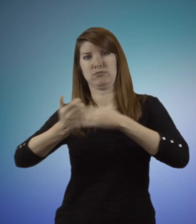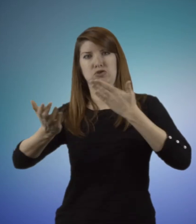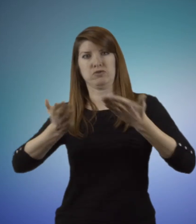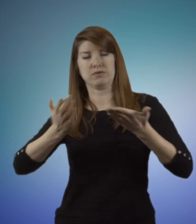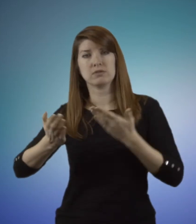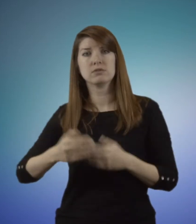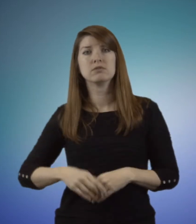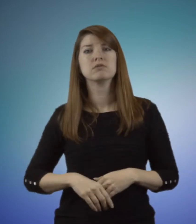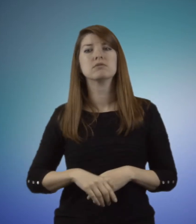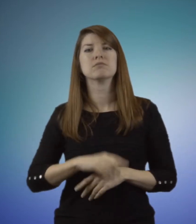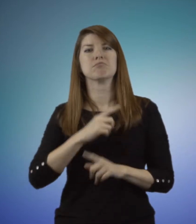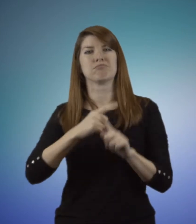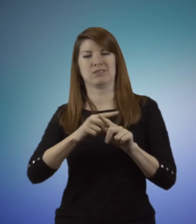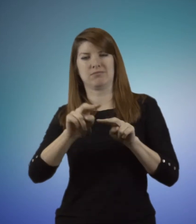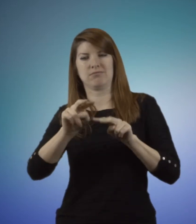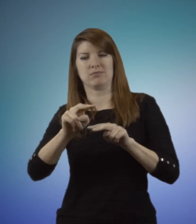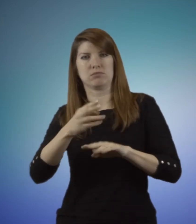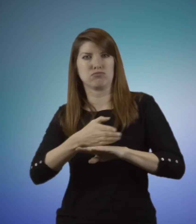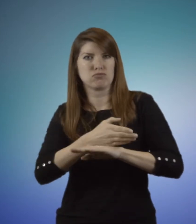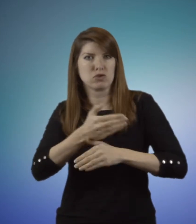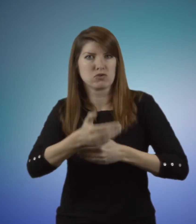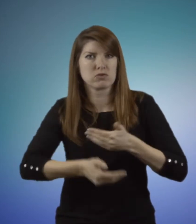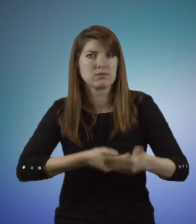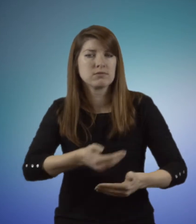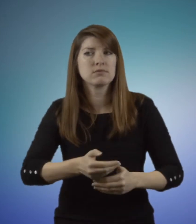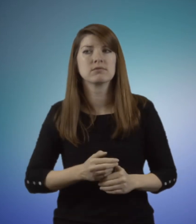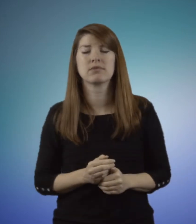when we design services as well as when we're monitoring progress.